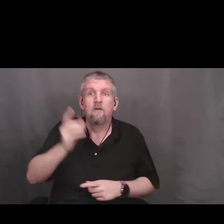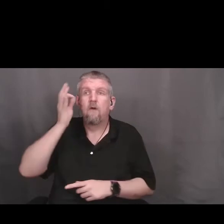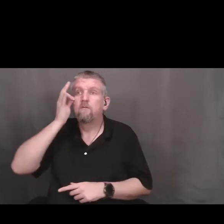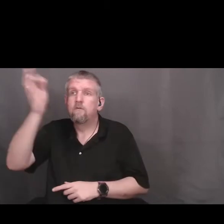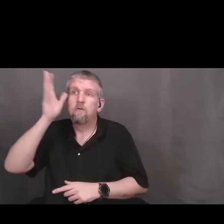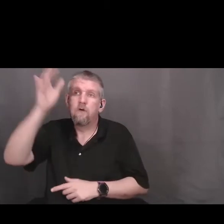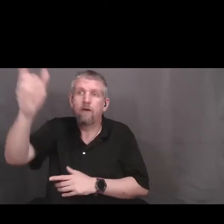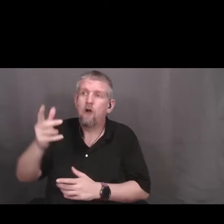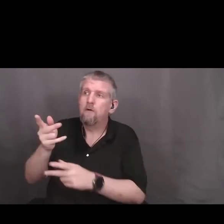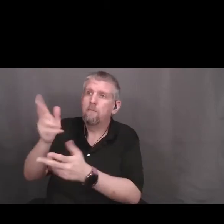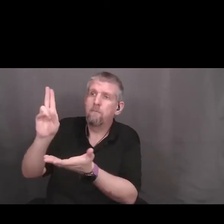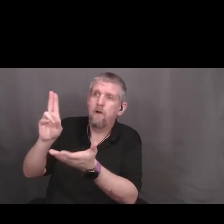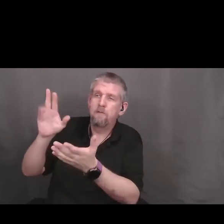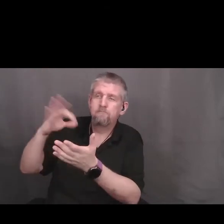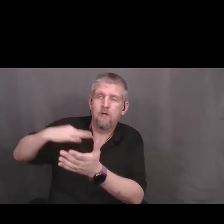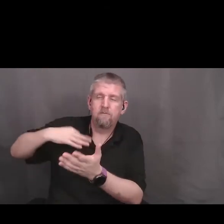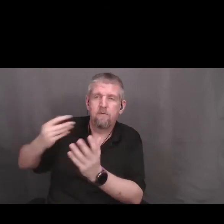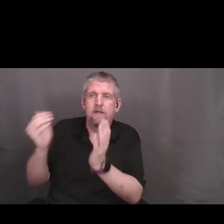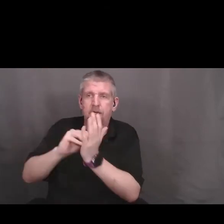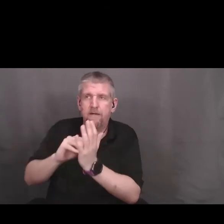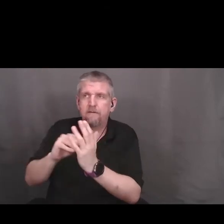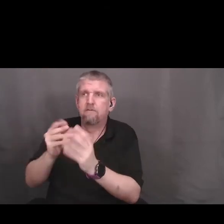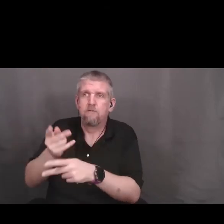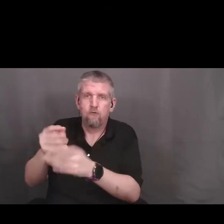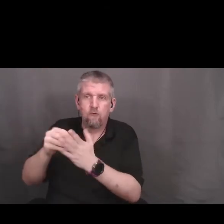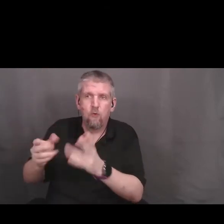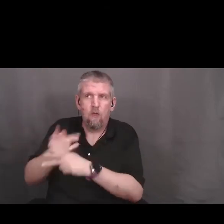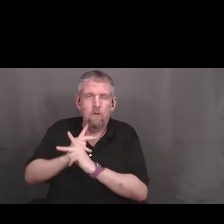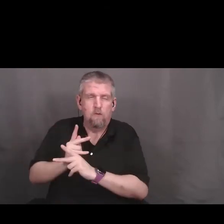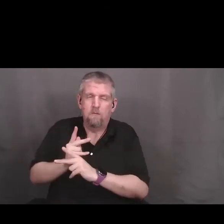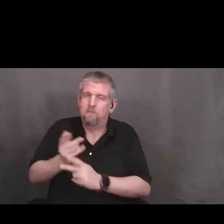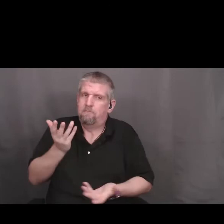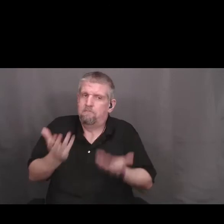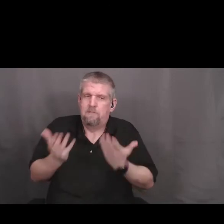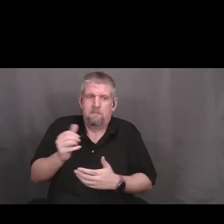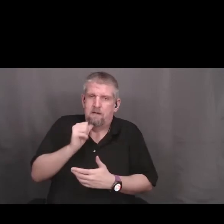This is really for like I said, those progressive disabilities